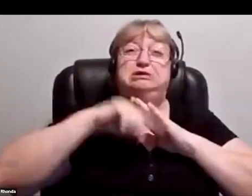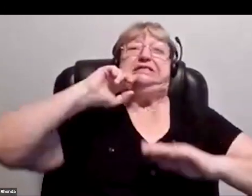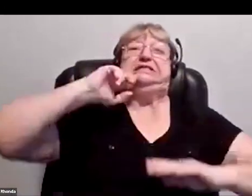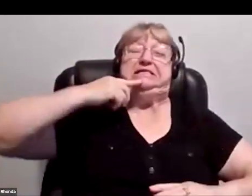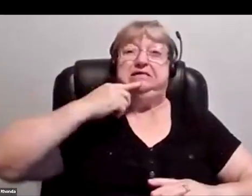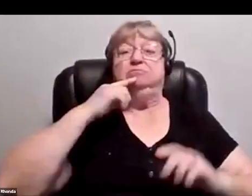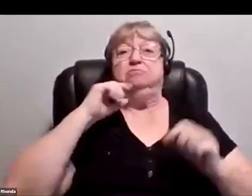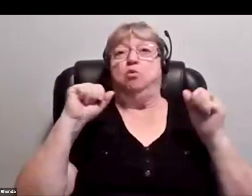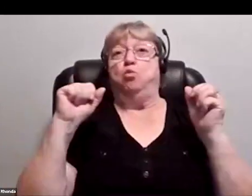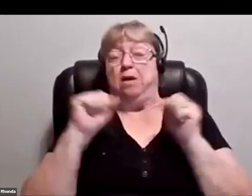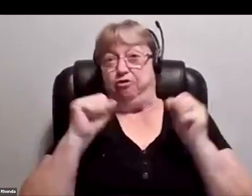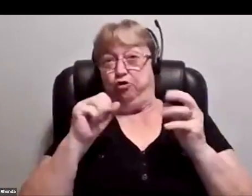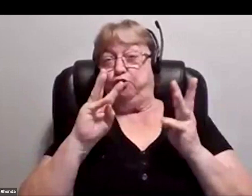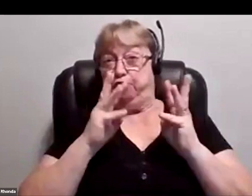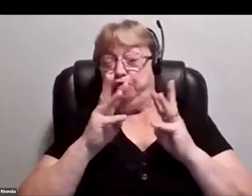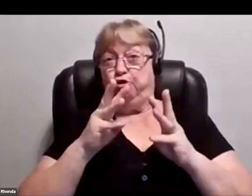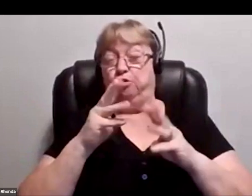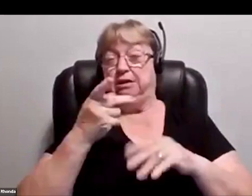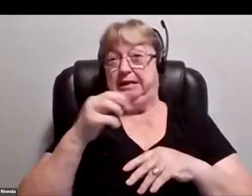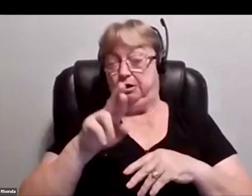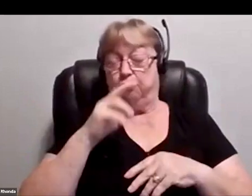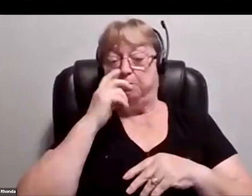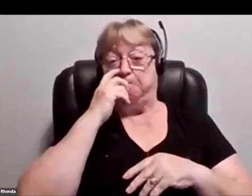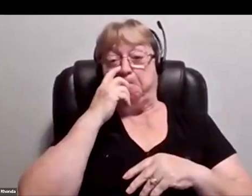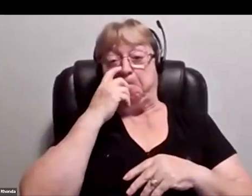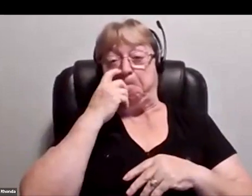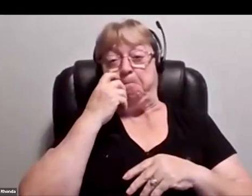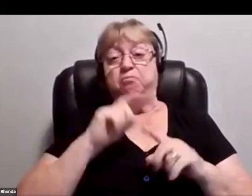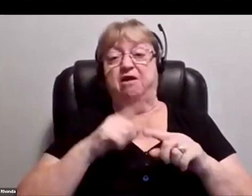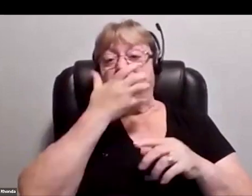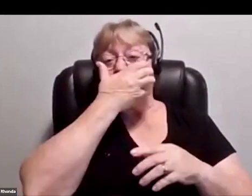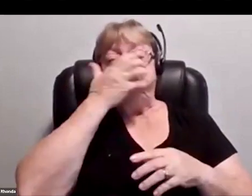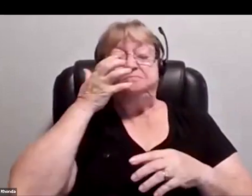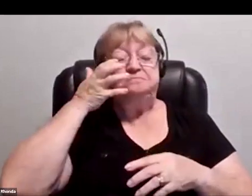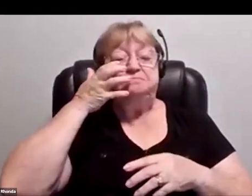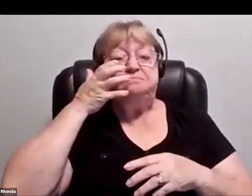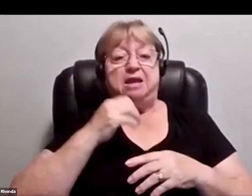and then really thick synthetic down jackets and pants.